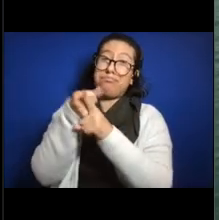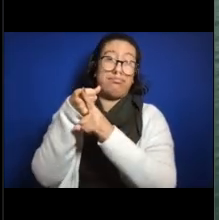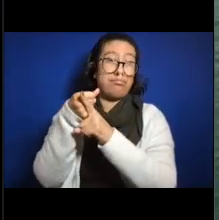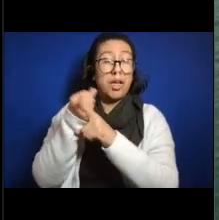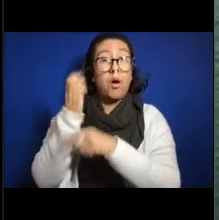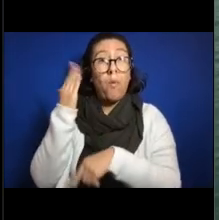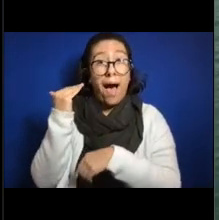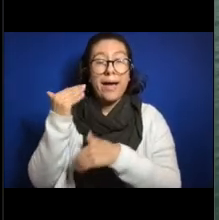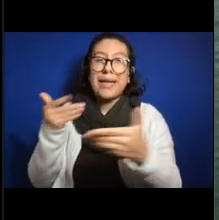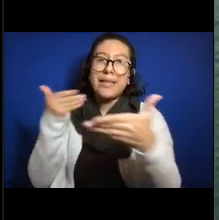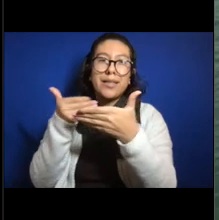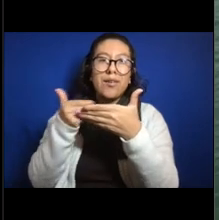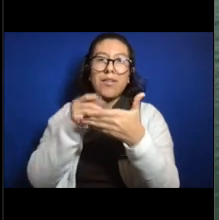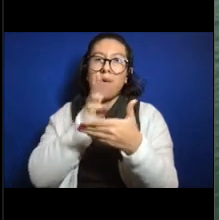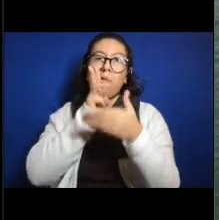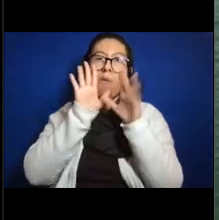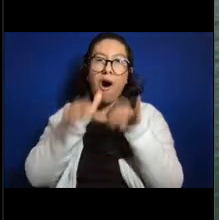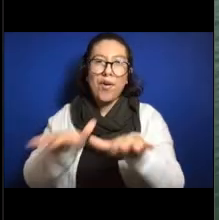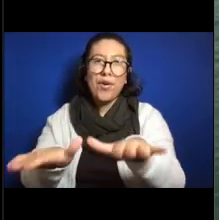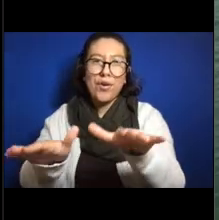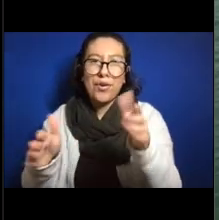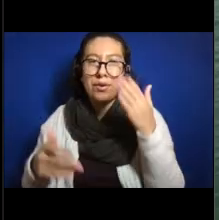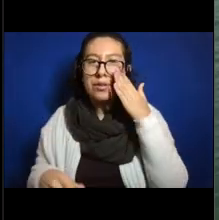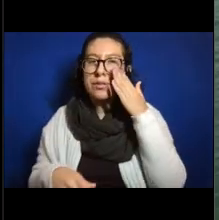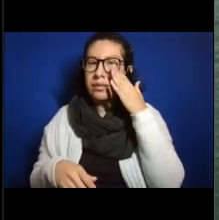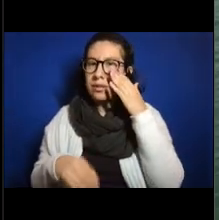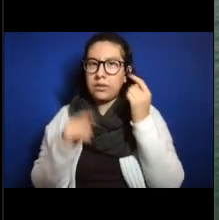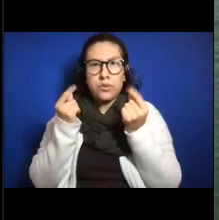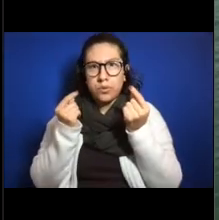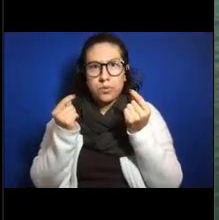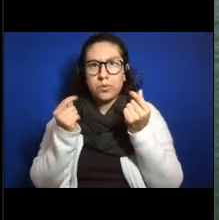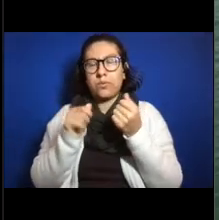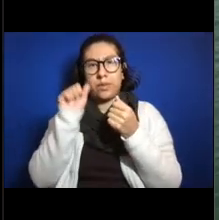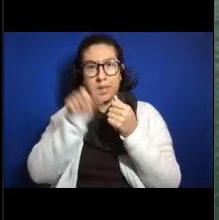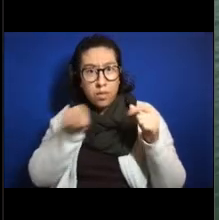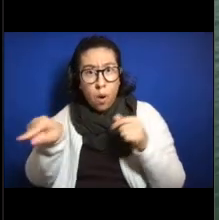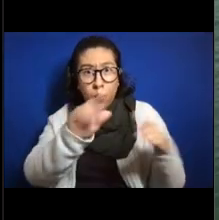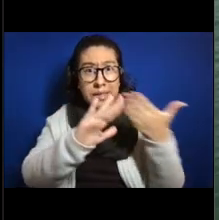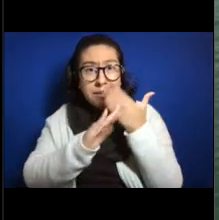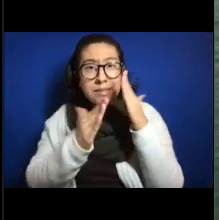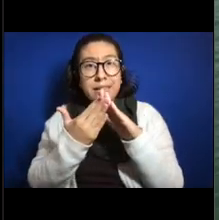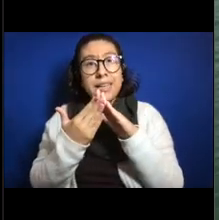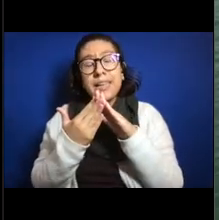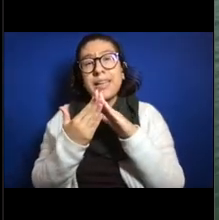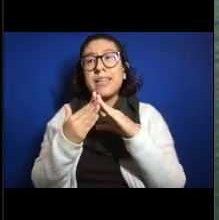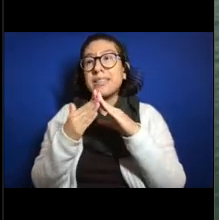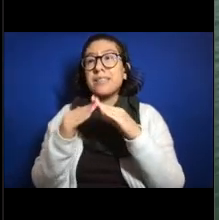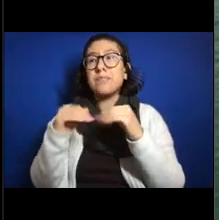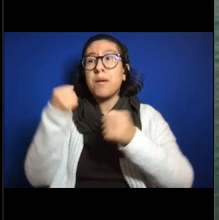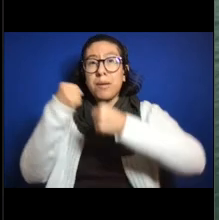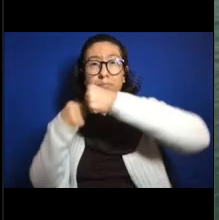the question is can they do similar things like can they elevate or should they let the water in?